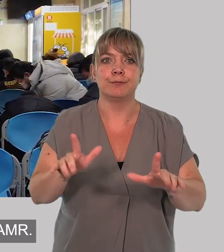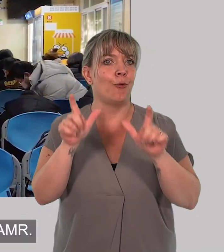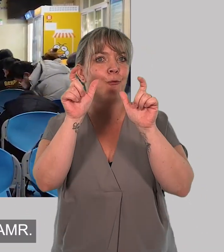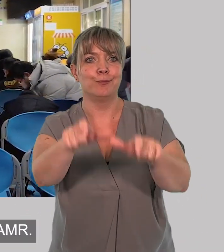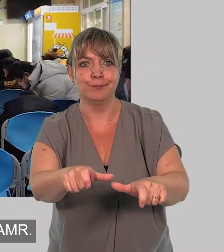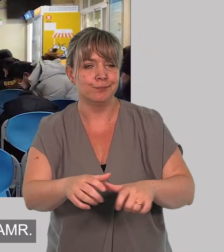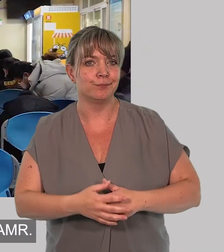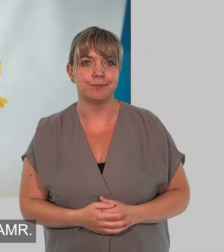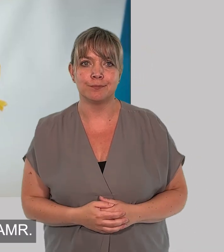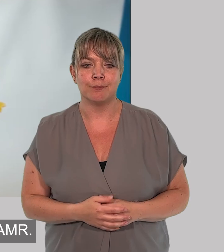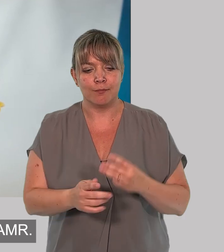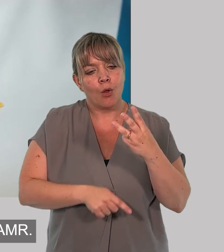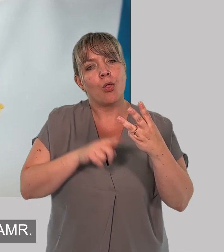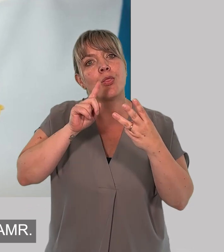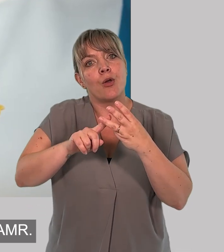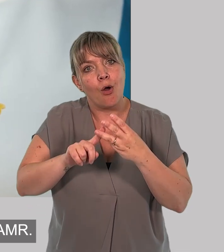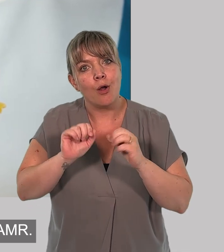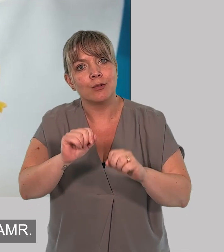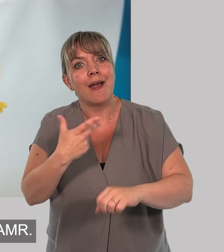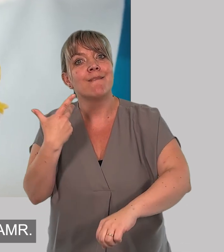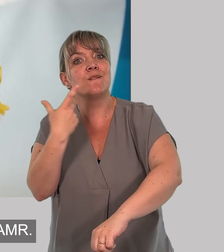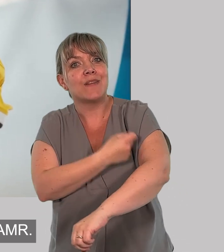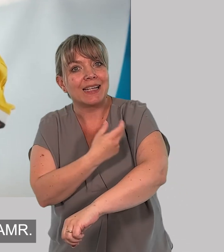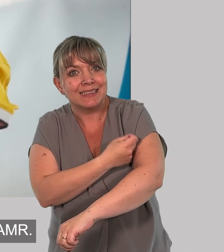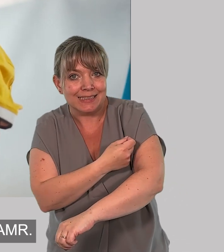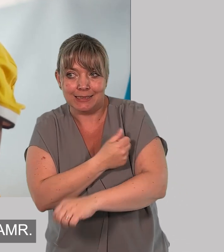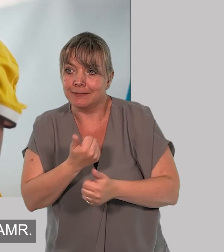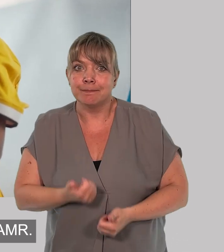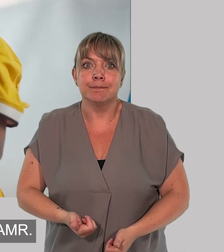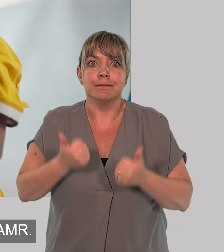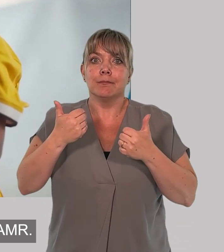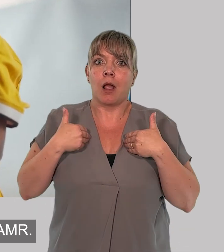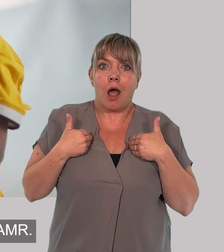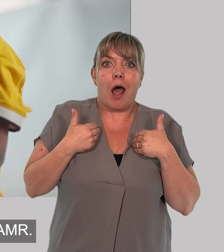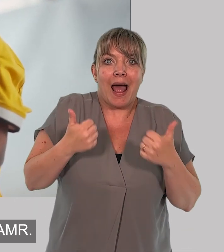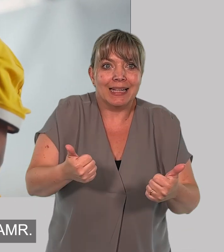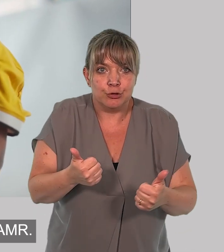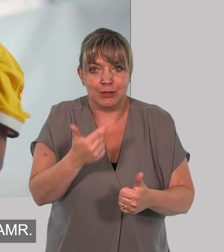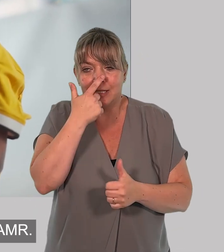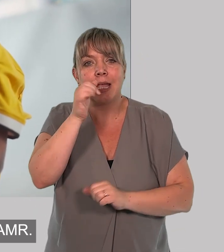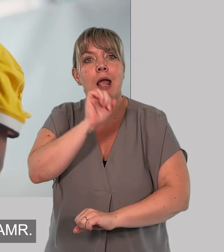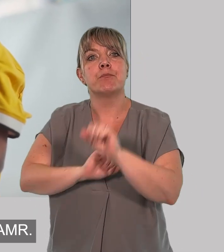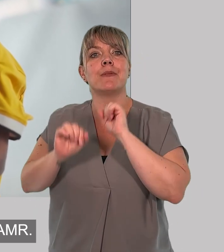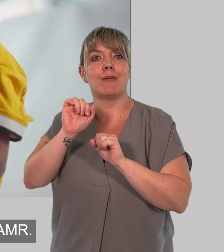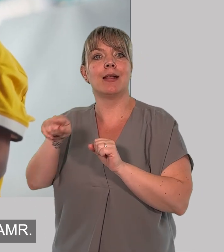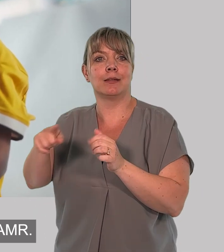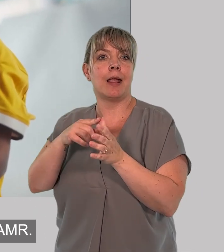Third, vaccine and good hygiene habit can prevent AMR.